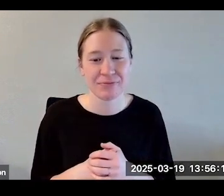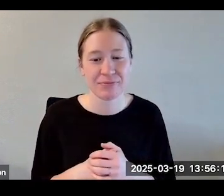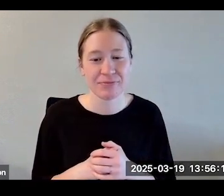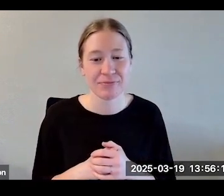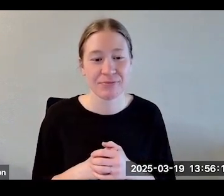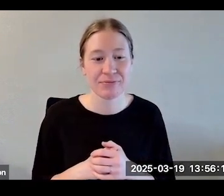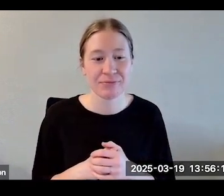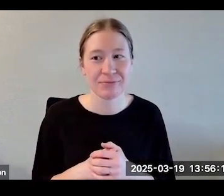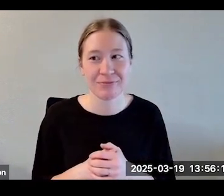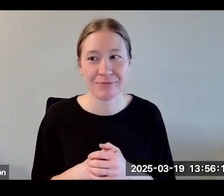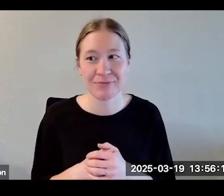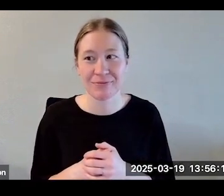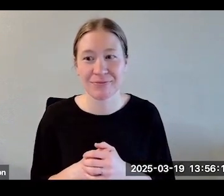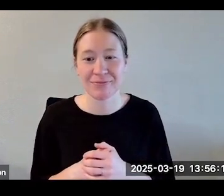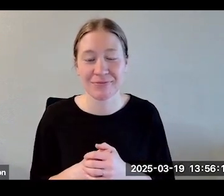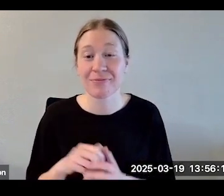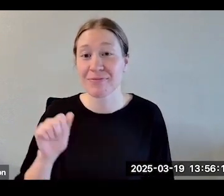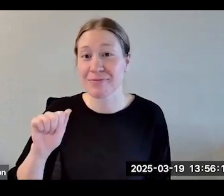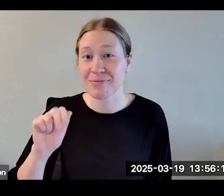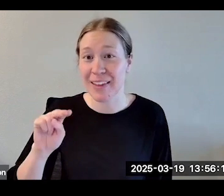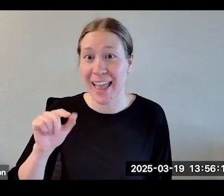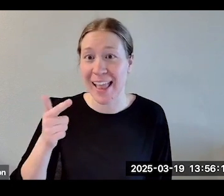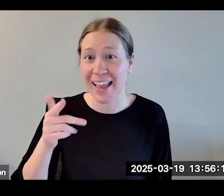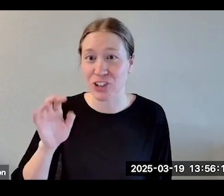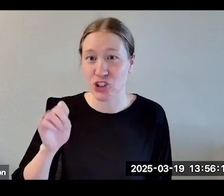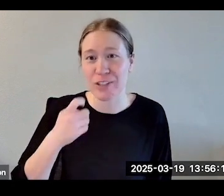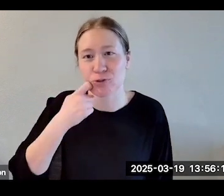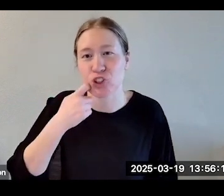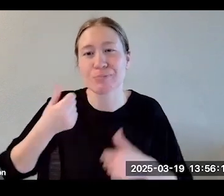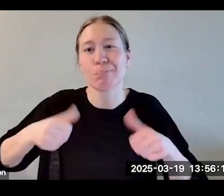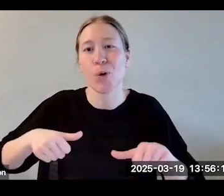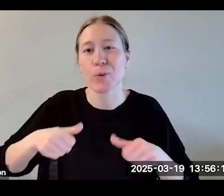And Angie is putting that information in the chat for folks.